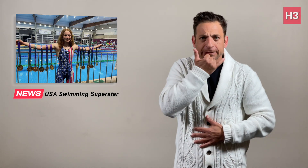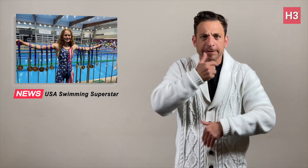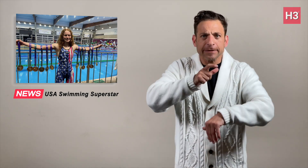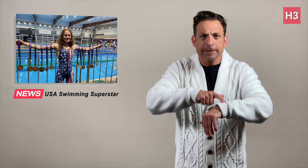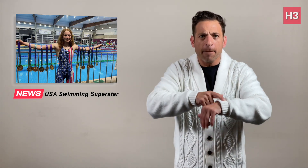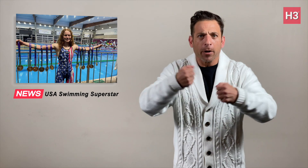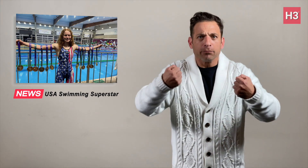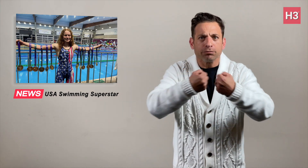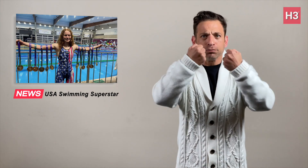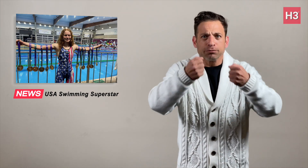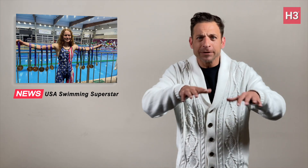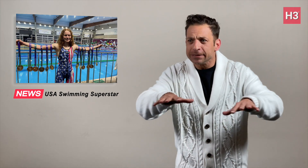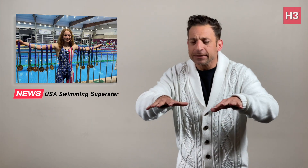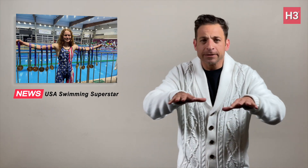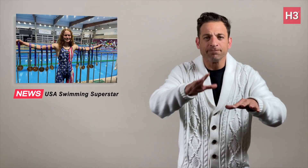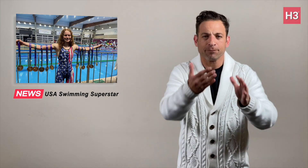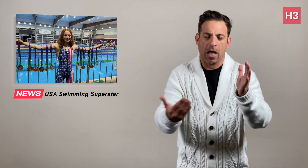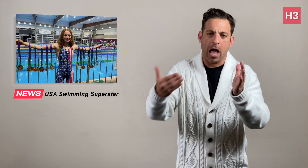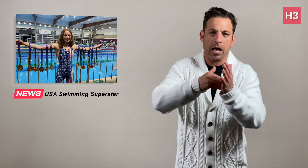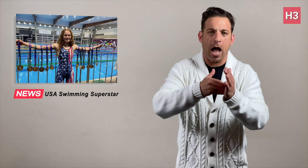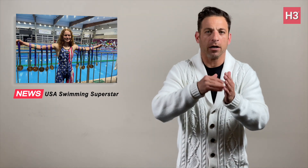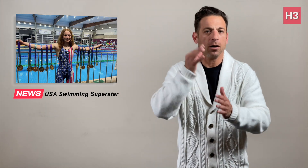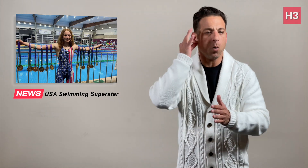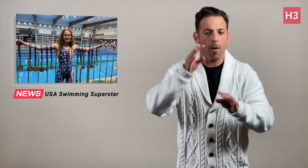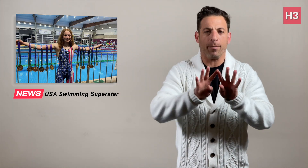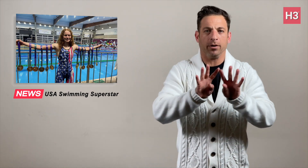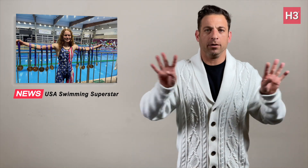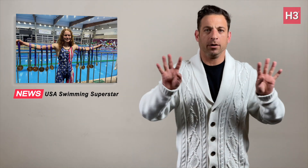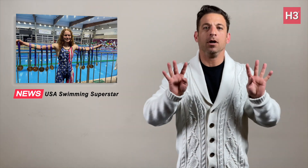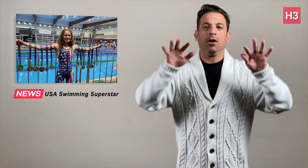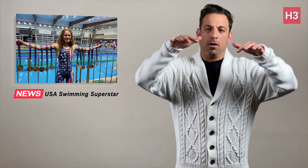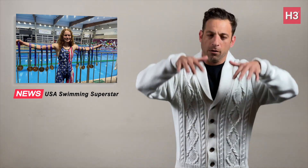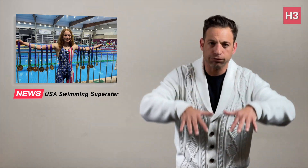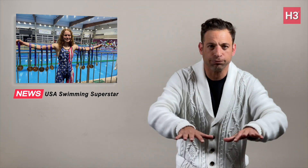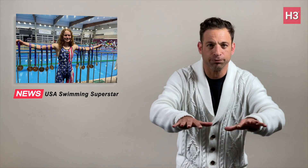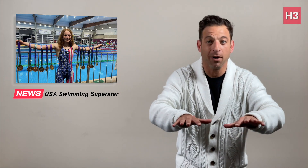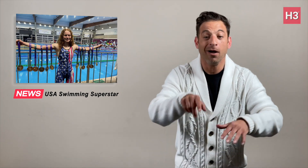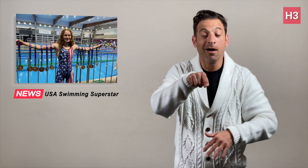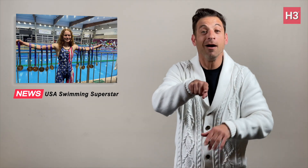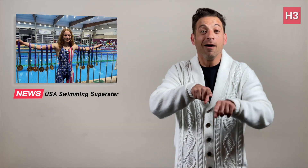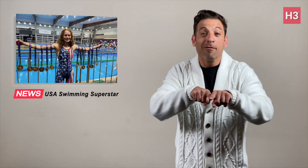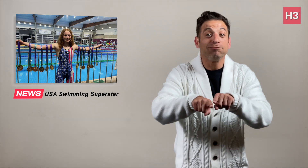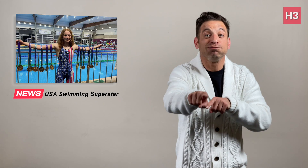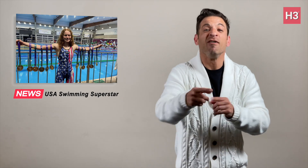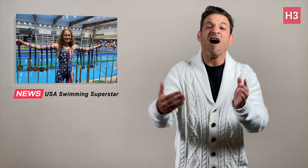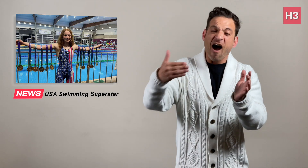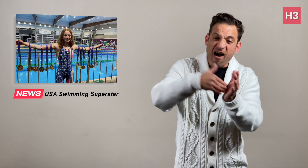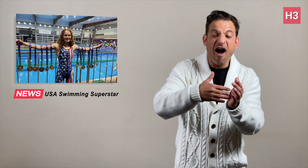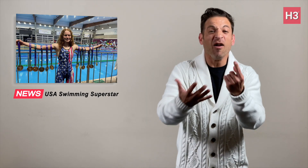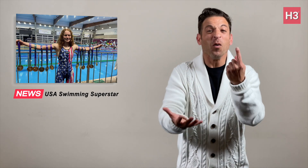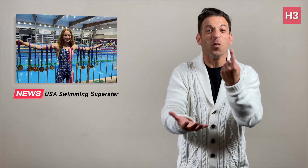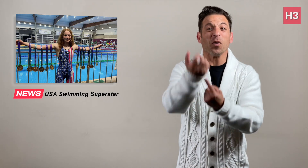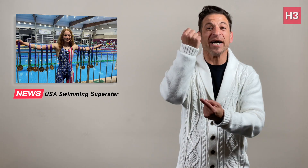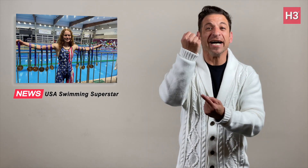to work which forced all the women swimmers to line up and compete again.